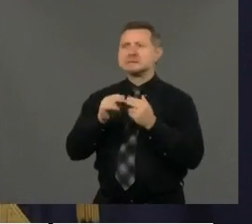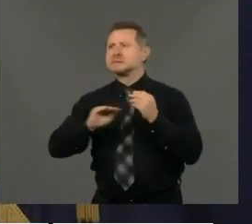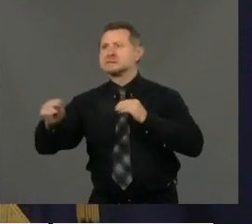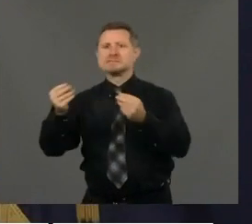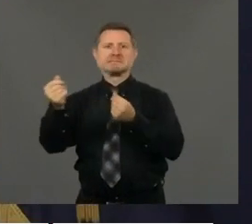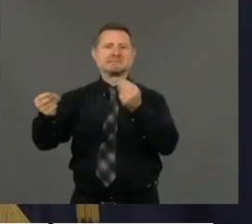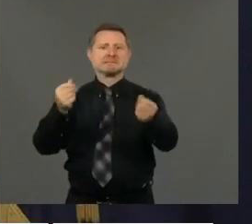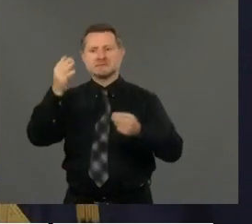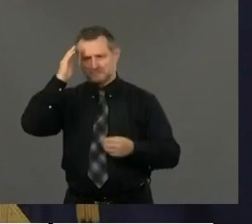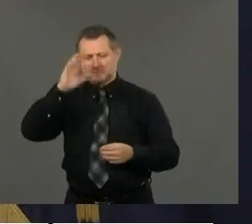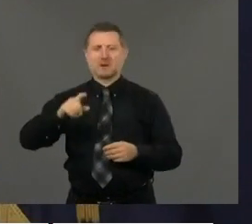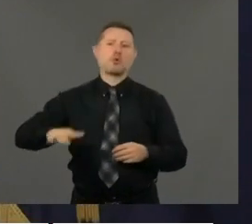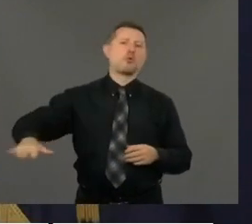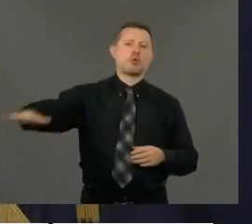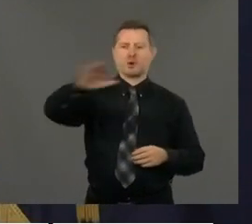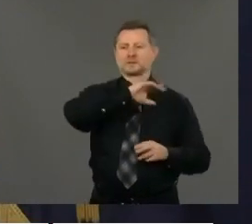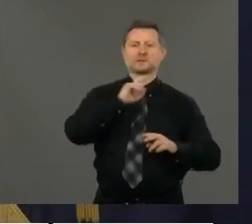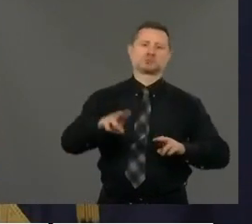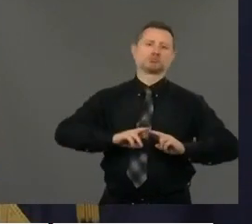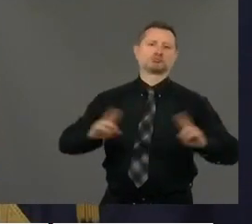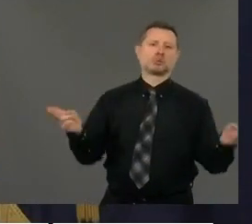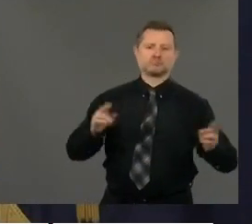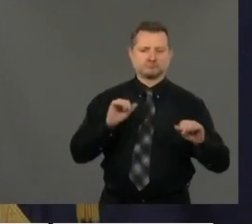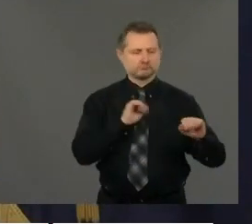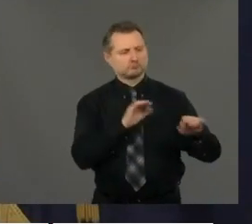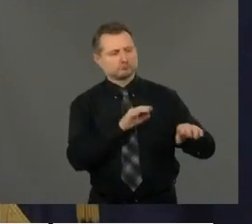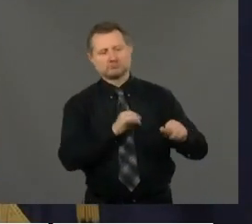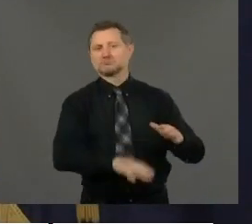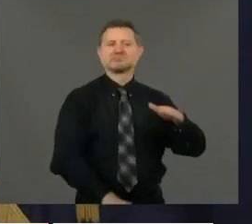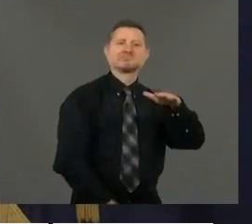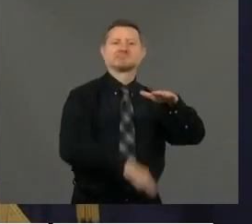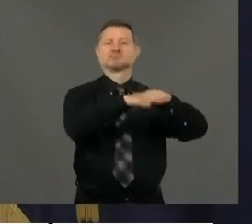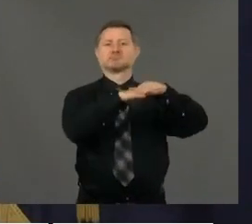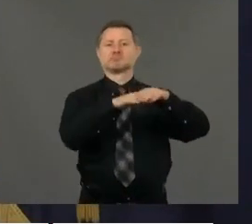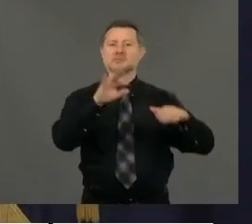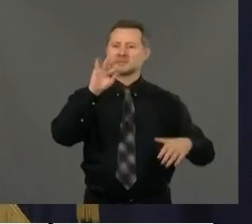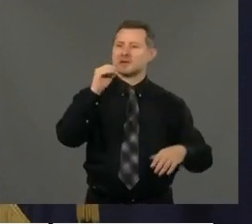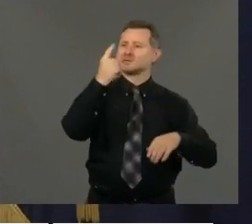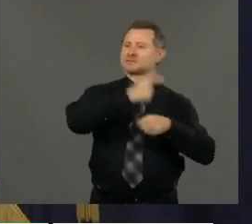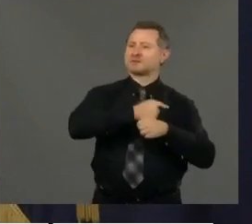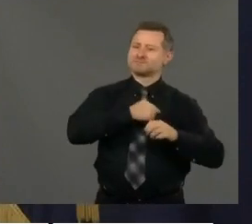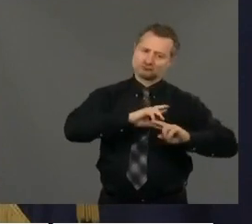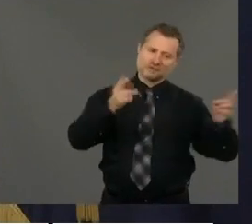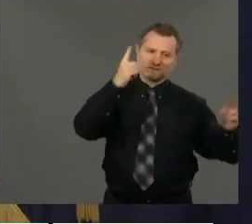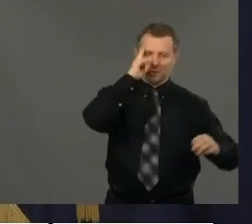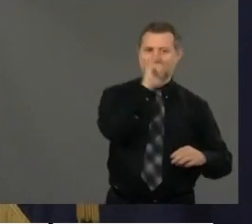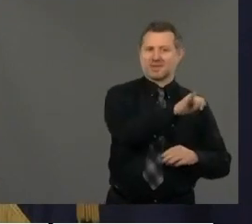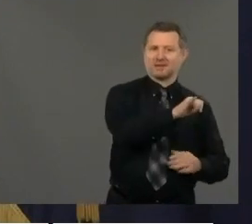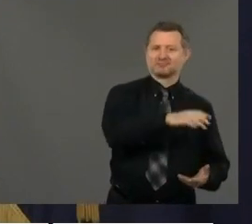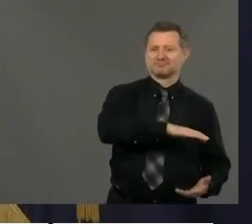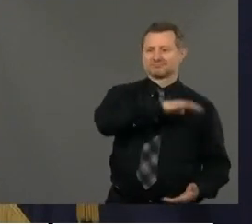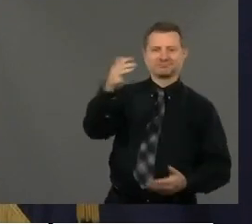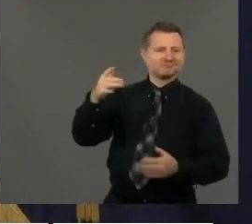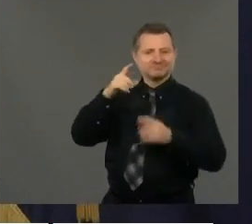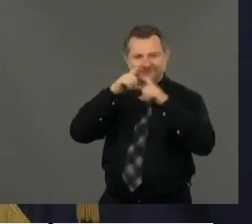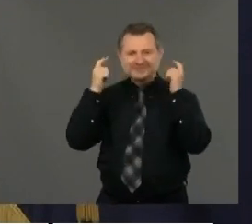TO RAMP UP. THERE IS A CASH FLOW ISSUE,